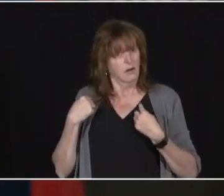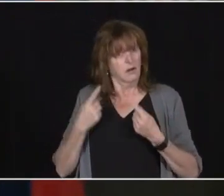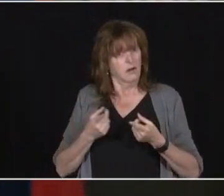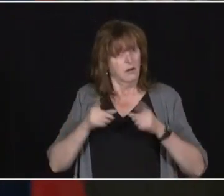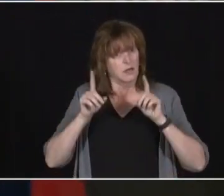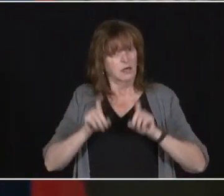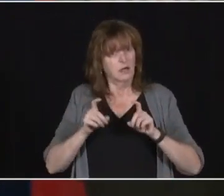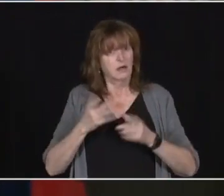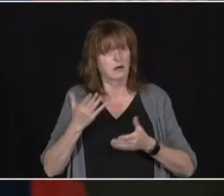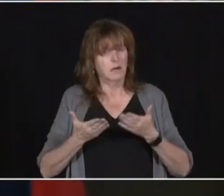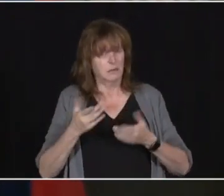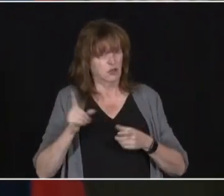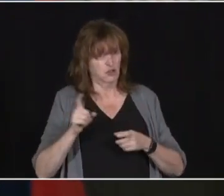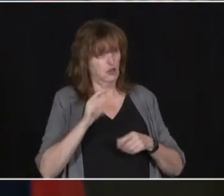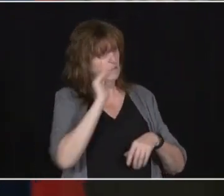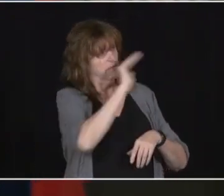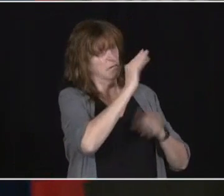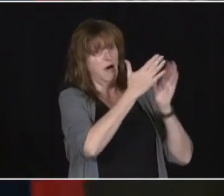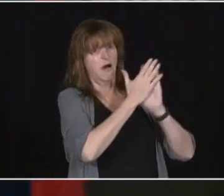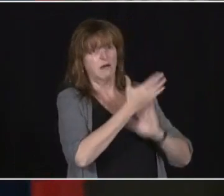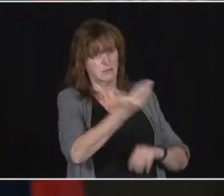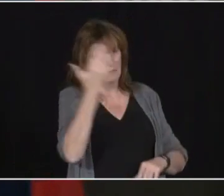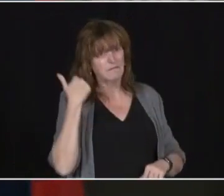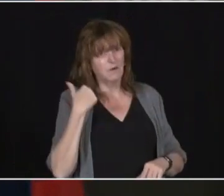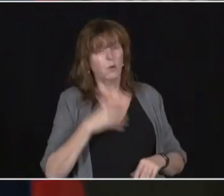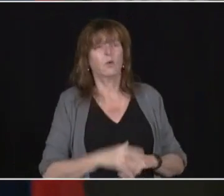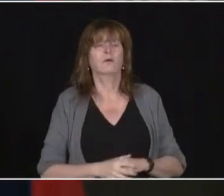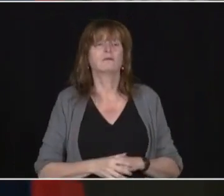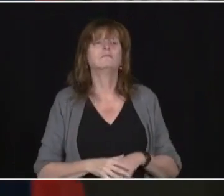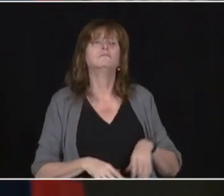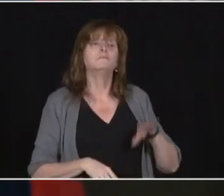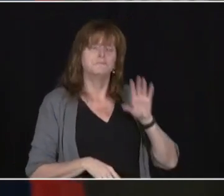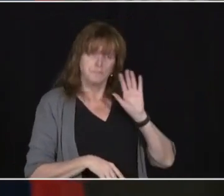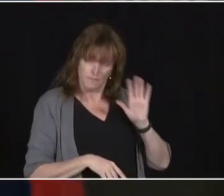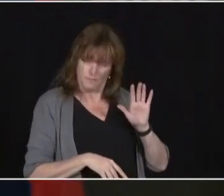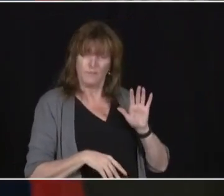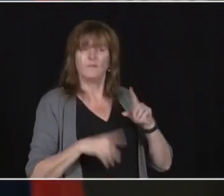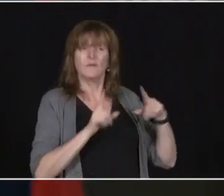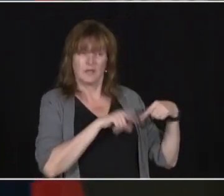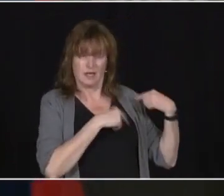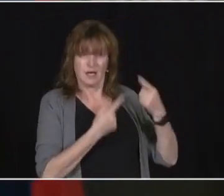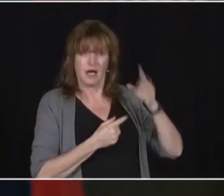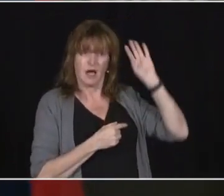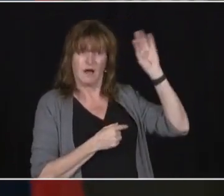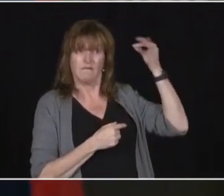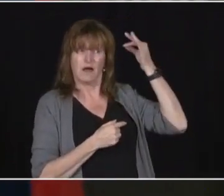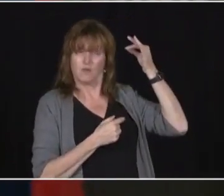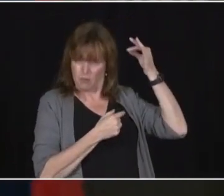should this have been sooner? We have had help from the federal government. They are offering more